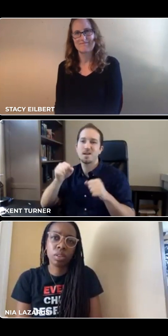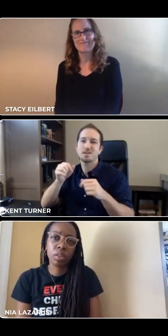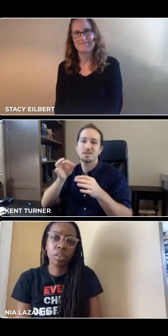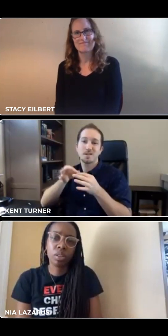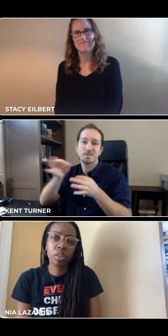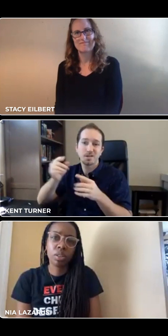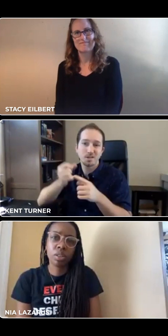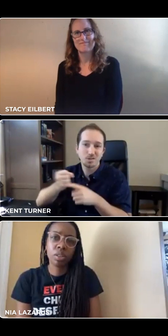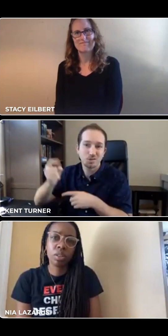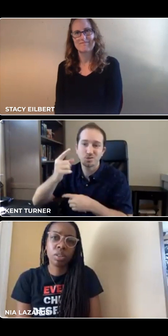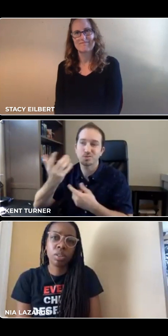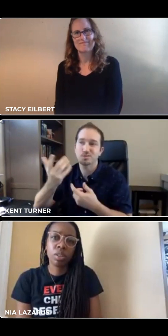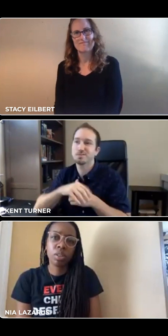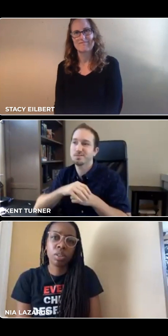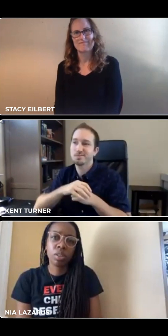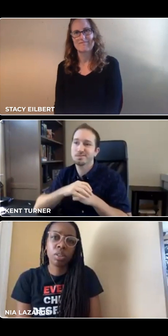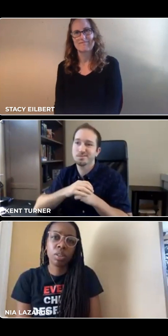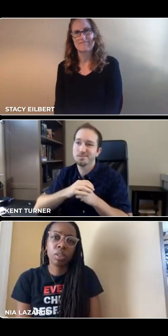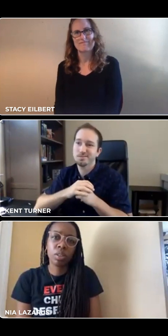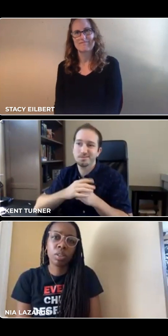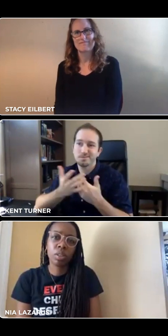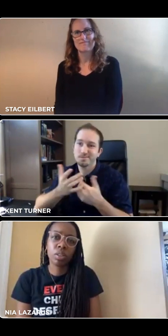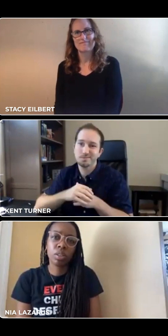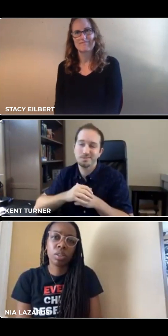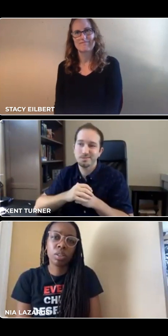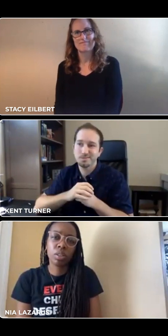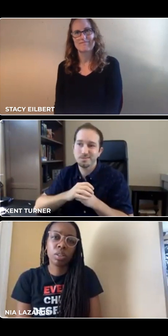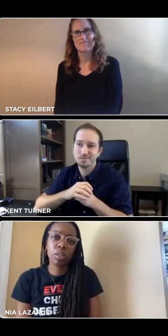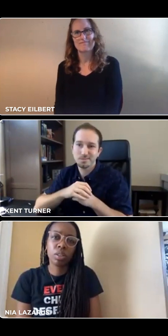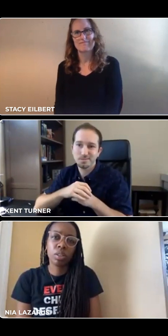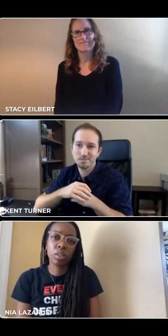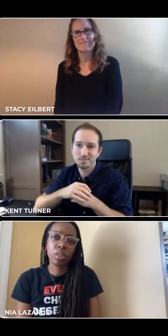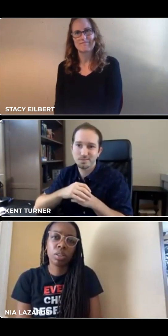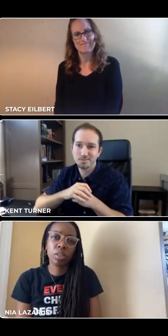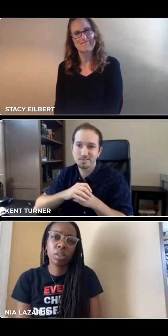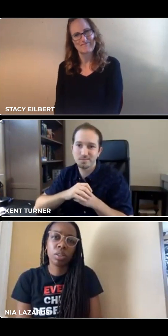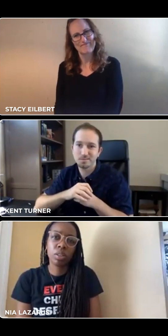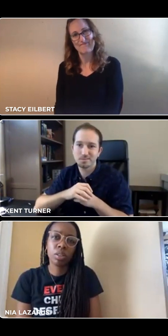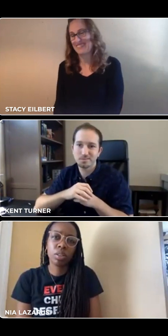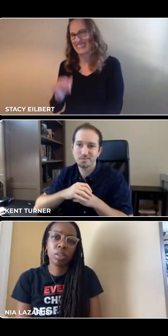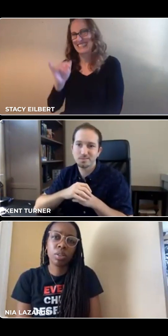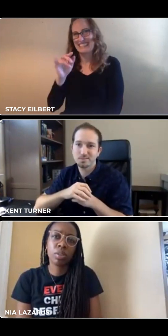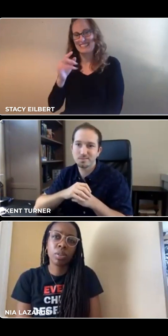on what we come up to, to be able to measure and track those goals. If not, again, try